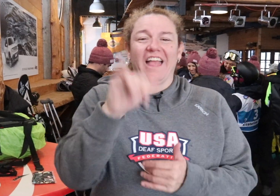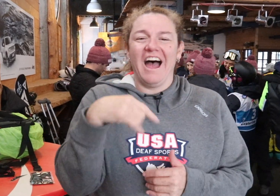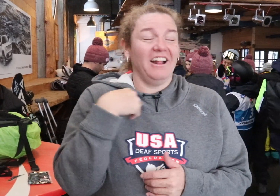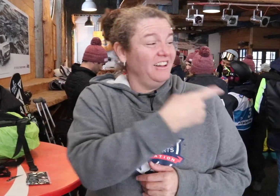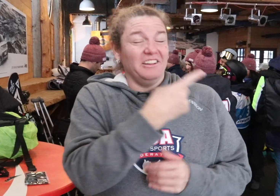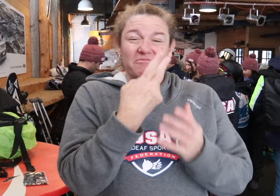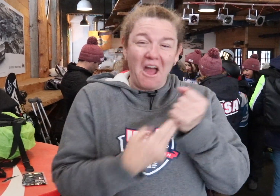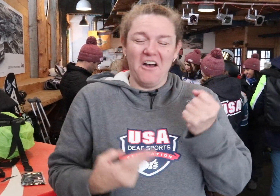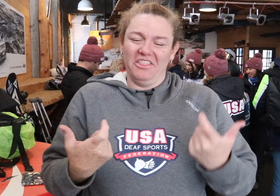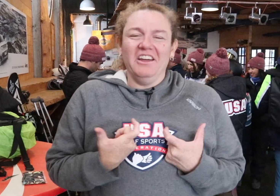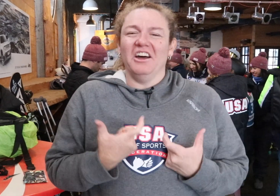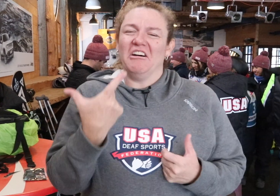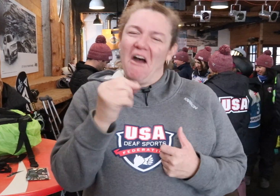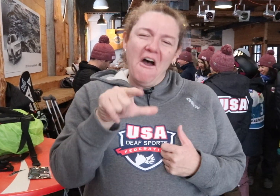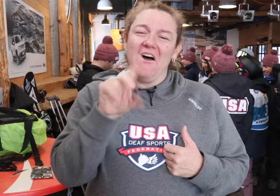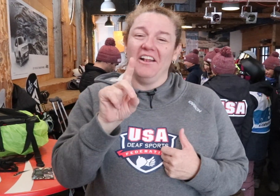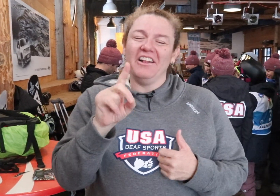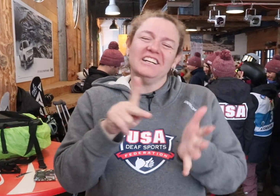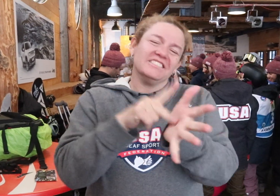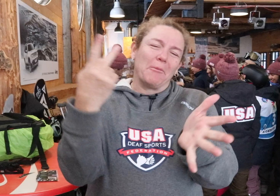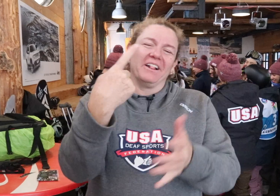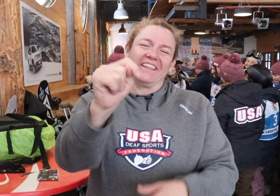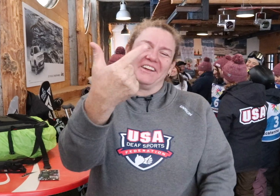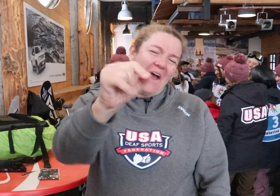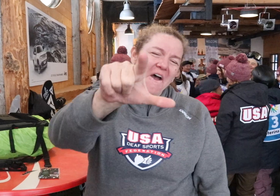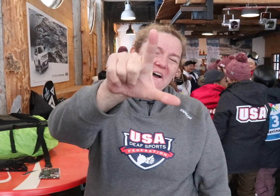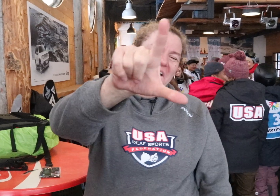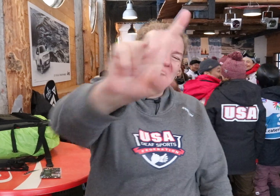Both of them have gold medals. Double the gold!